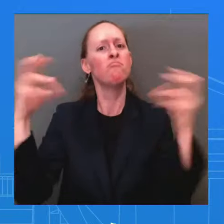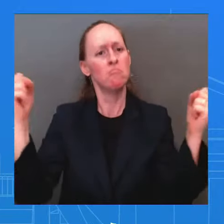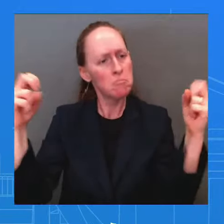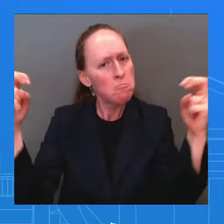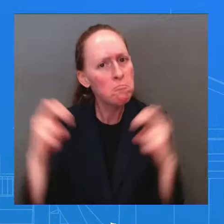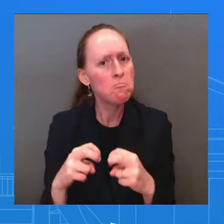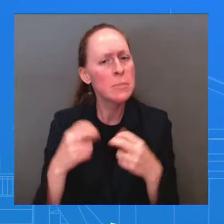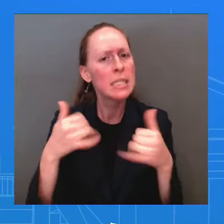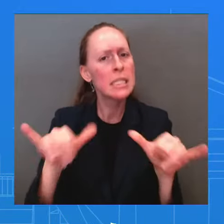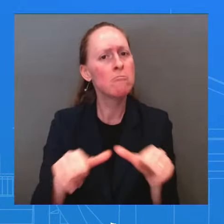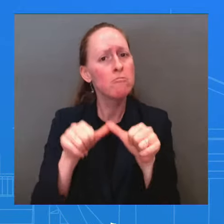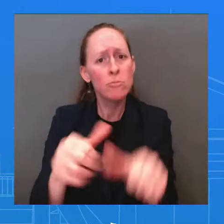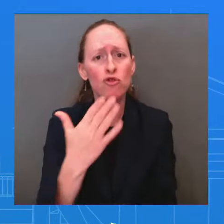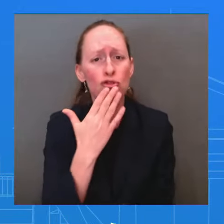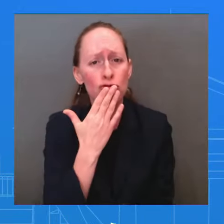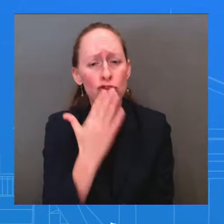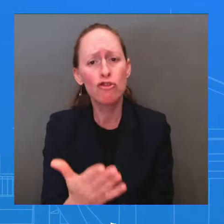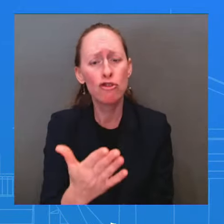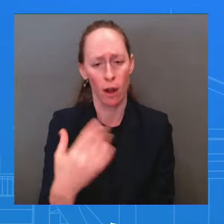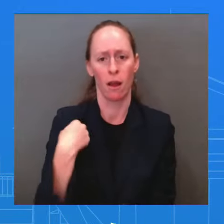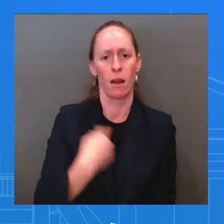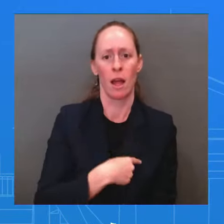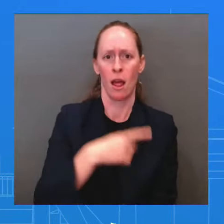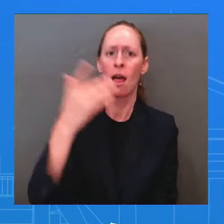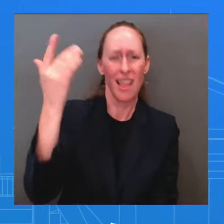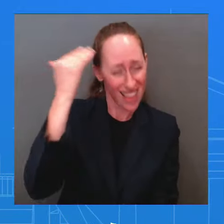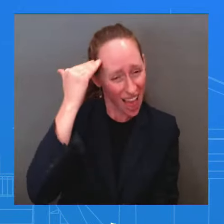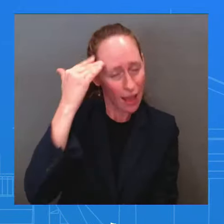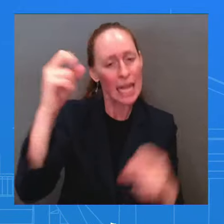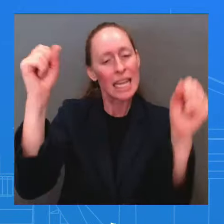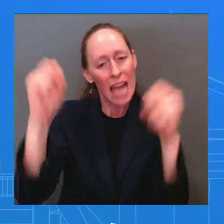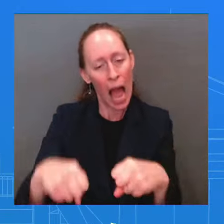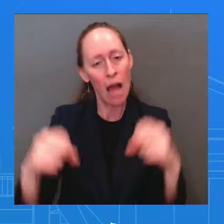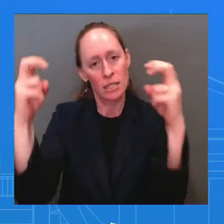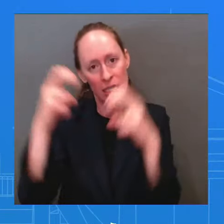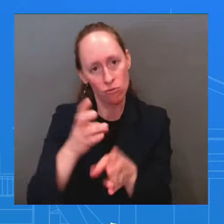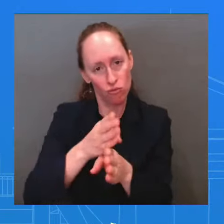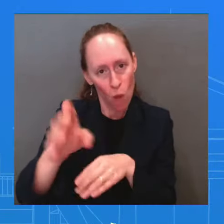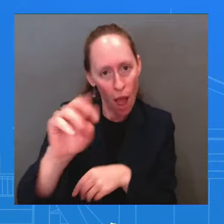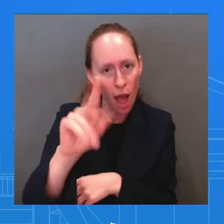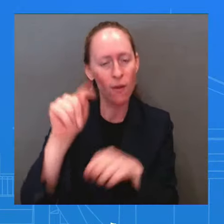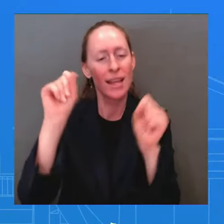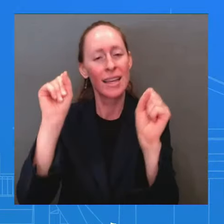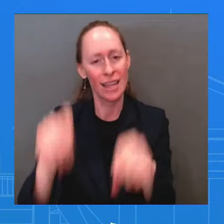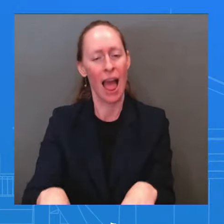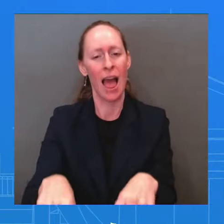We believe that they can hammer out a win-win agreement. We think that could happen. And so, this is --